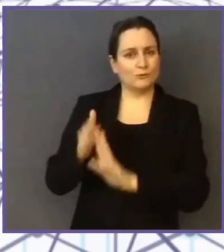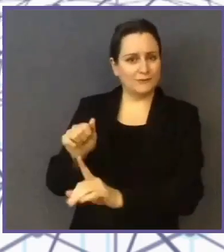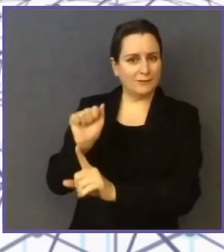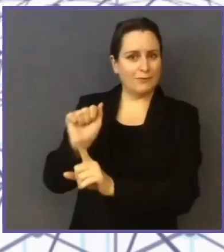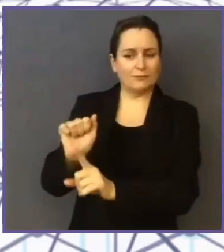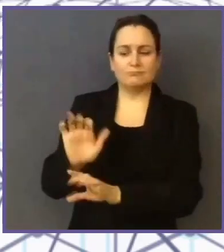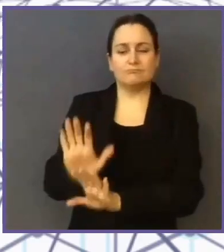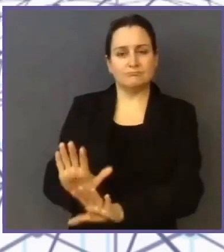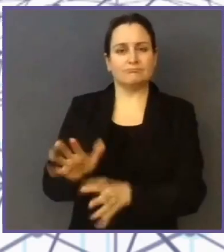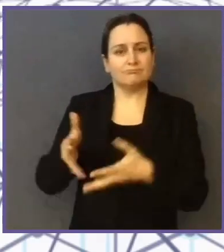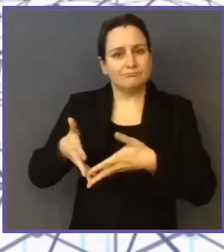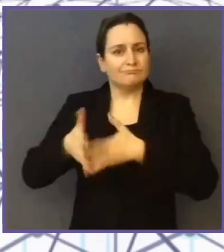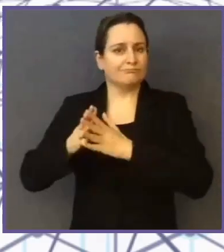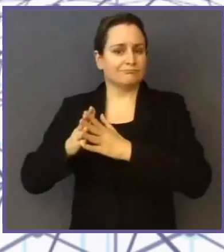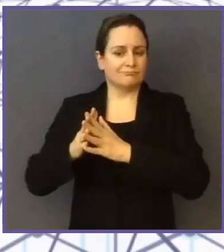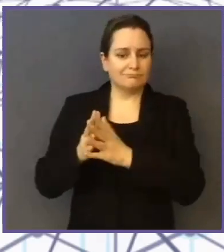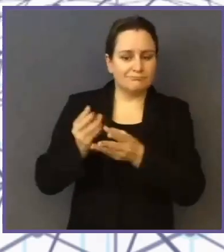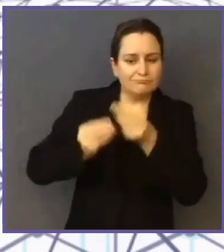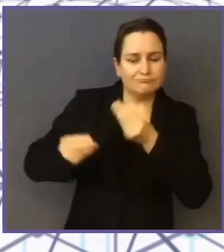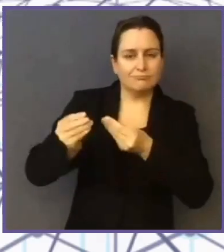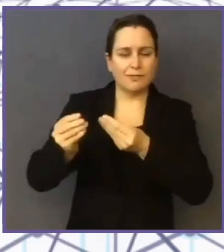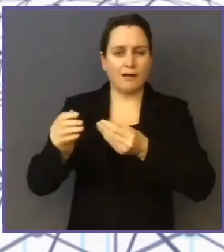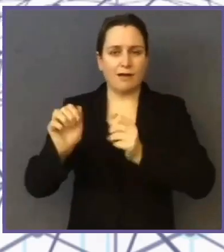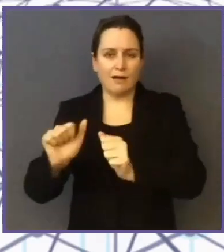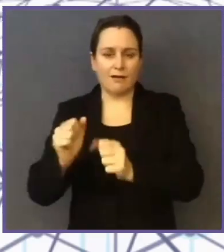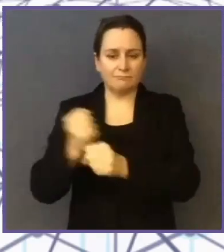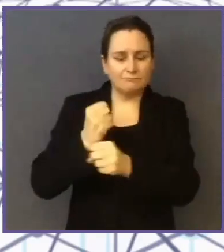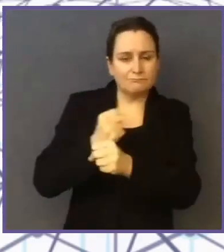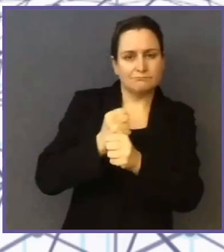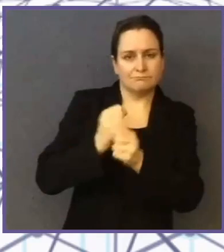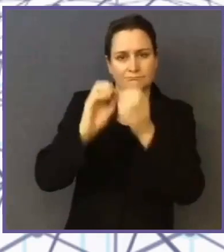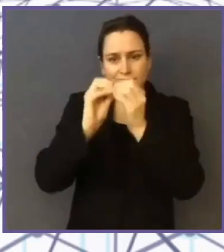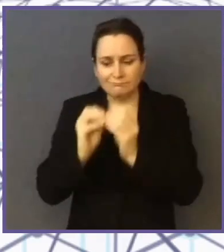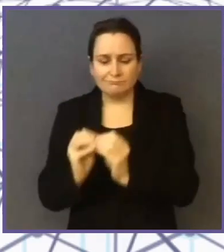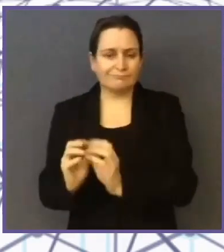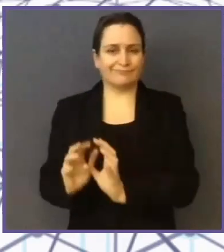improve for many low income countries, and for actually, for many high income countries as well.